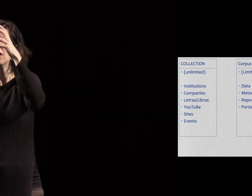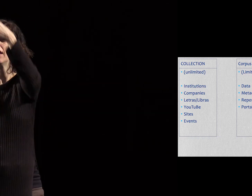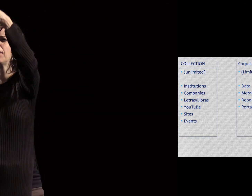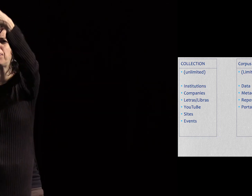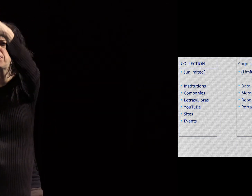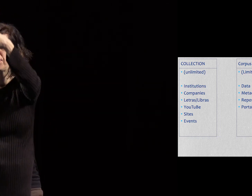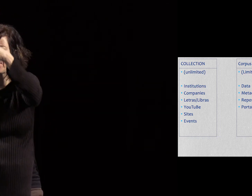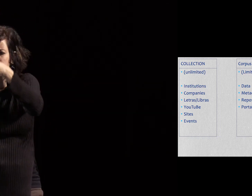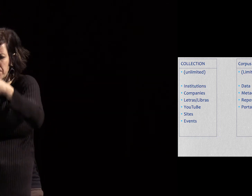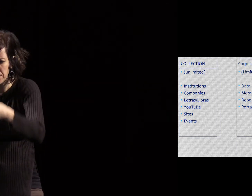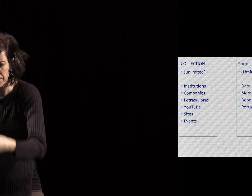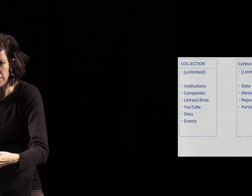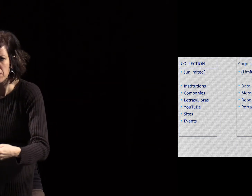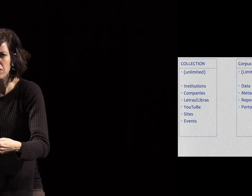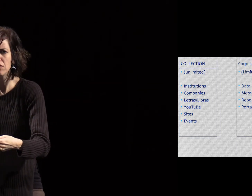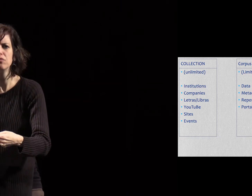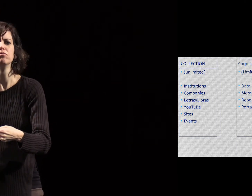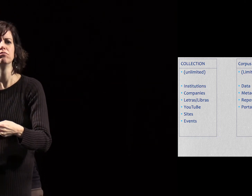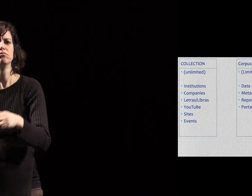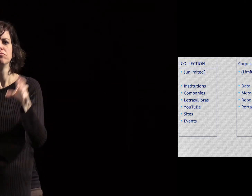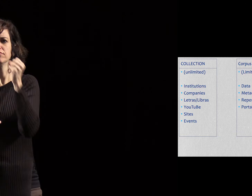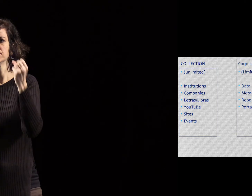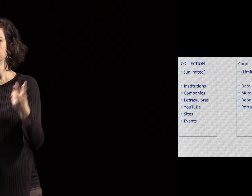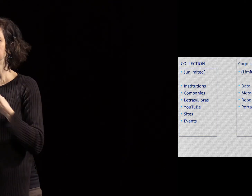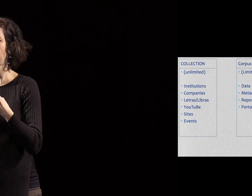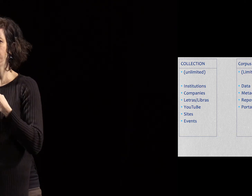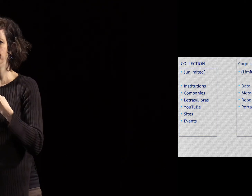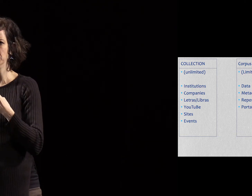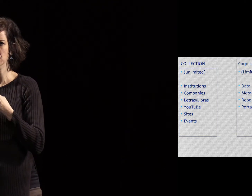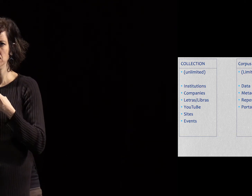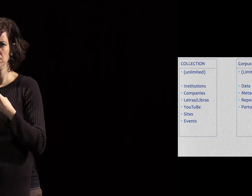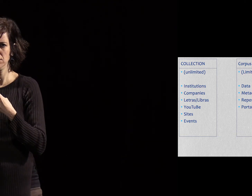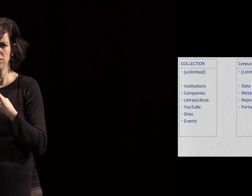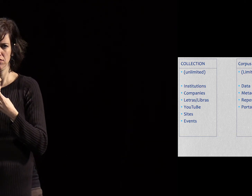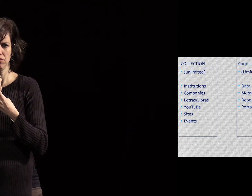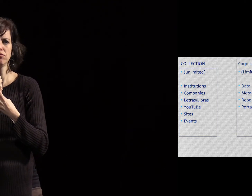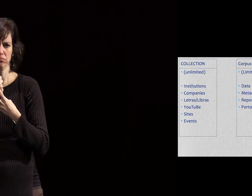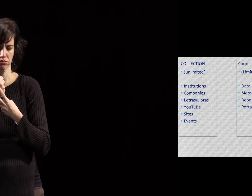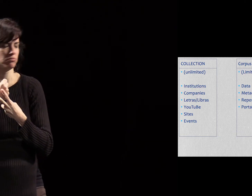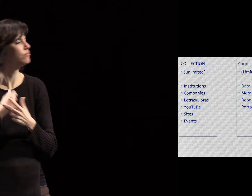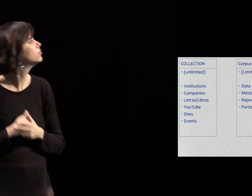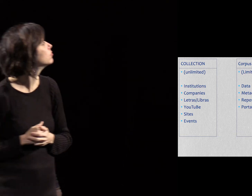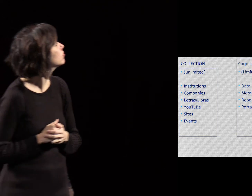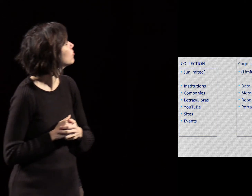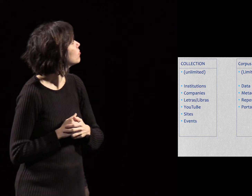And this has many different resources that you can access, different archives.